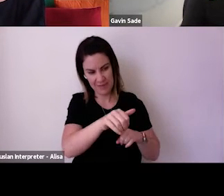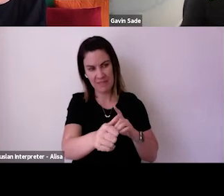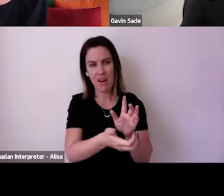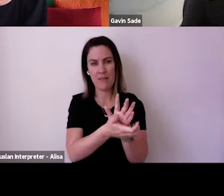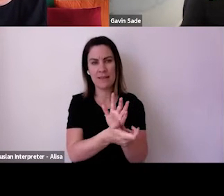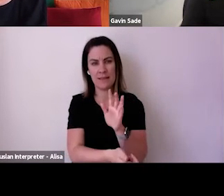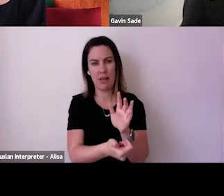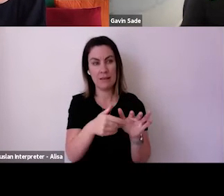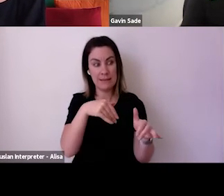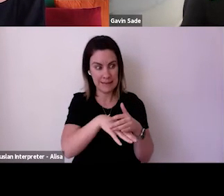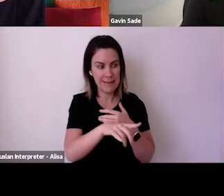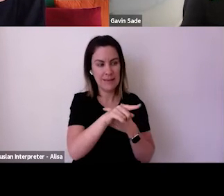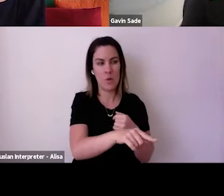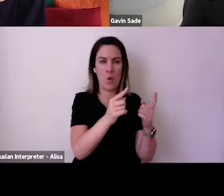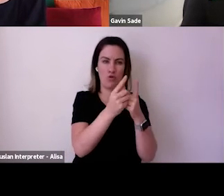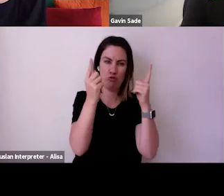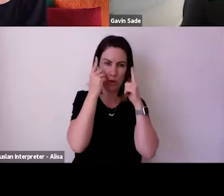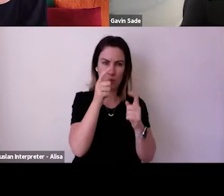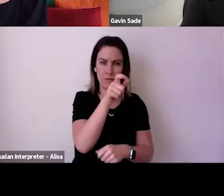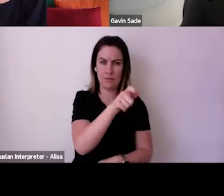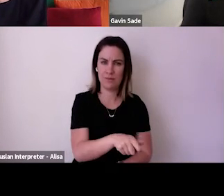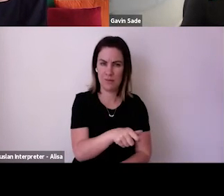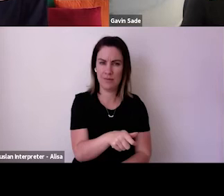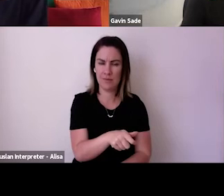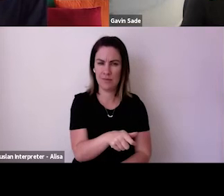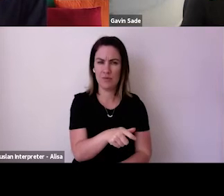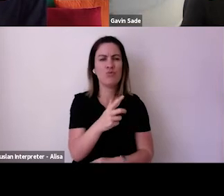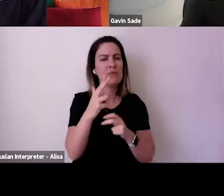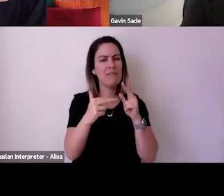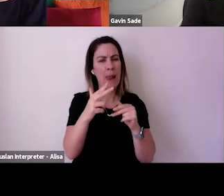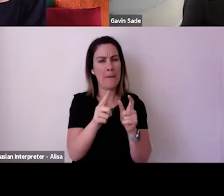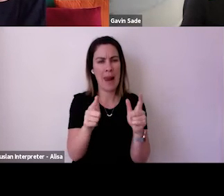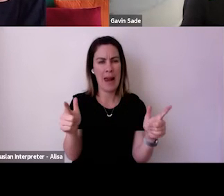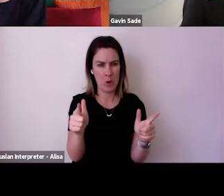graduates. And in developing a language that can help connect the creative and